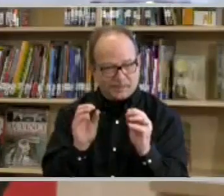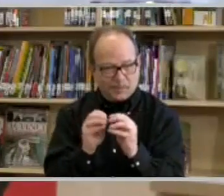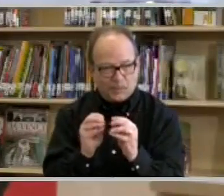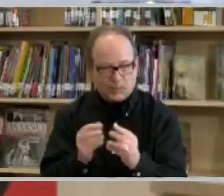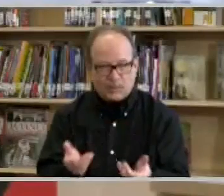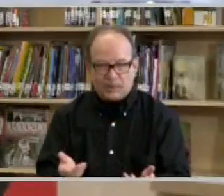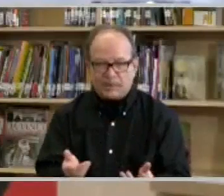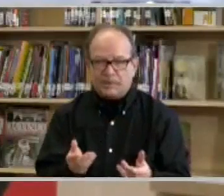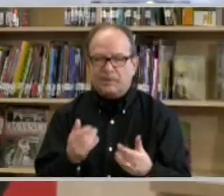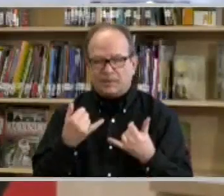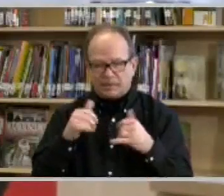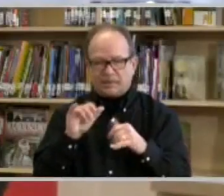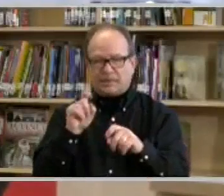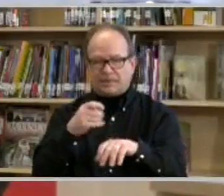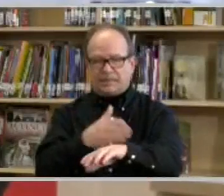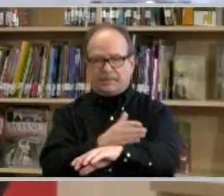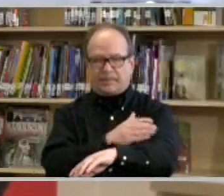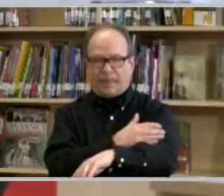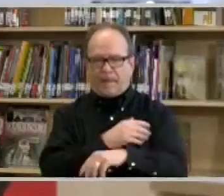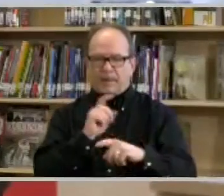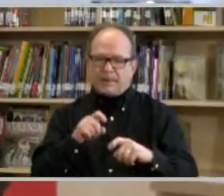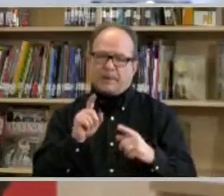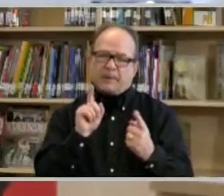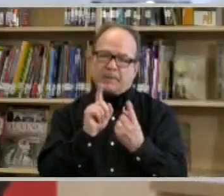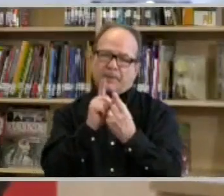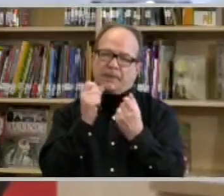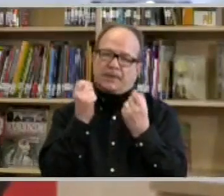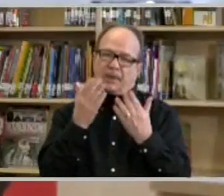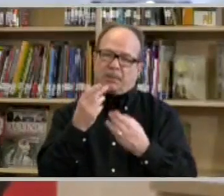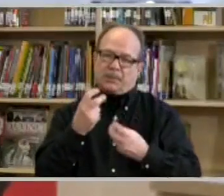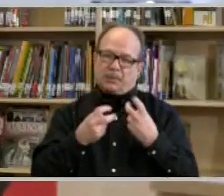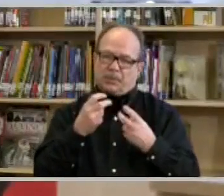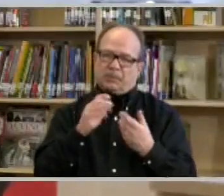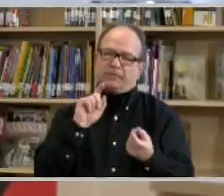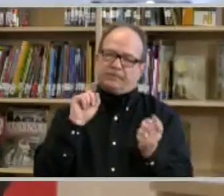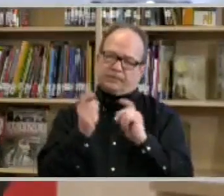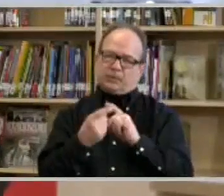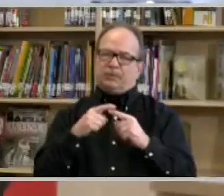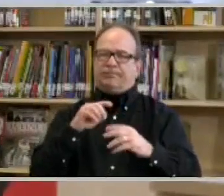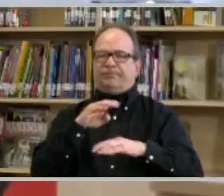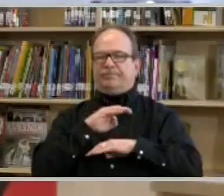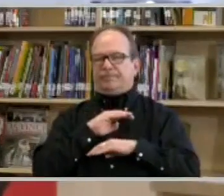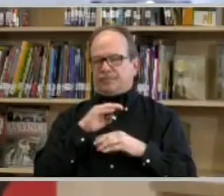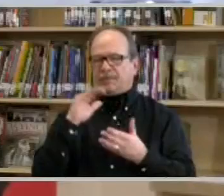OUR CHALLENGES, AND AS MUCH AS